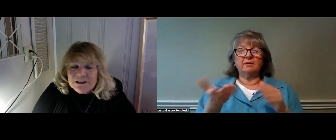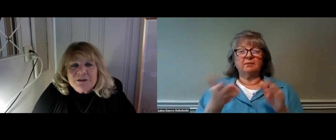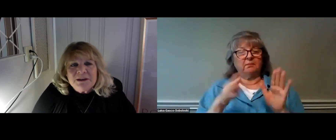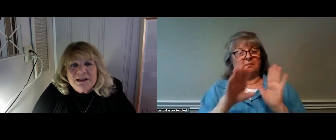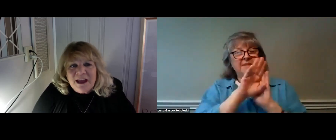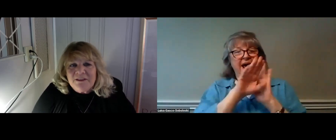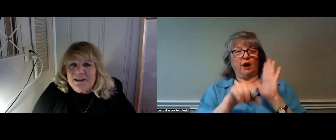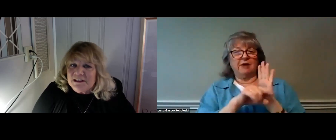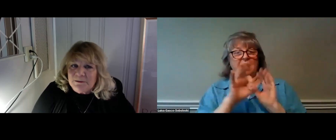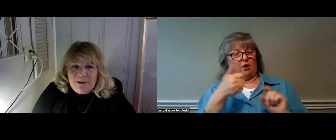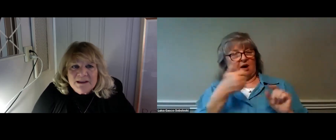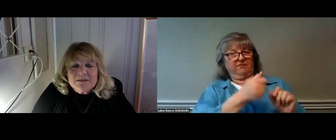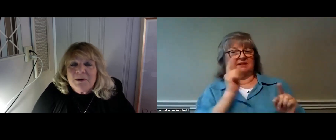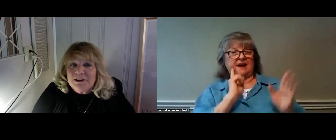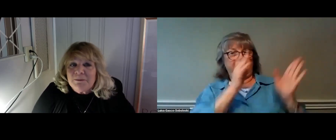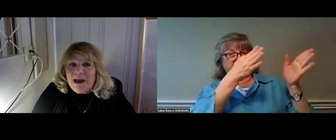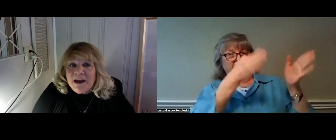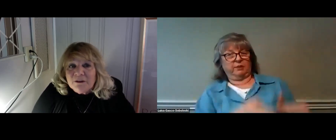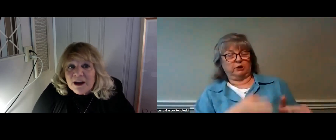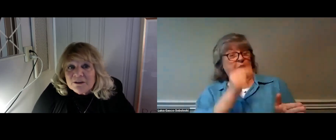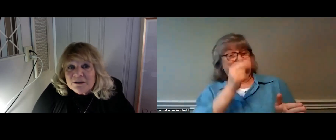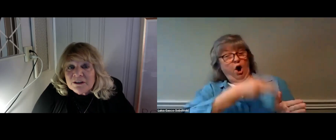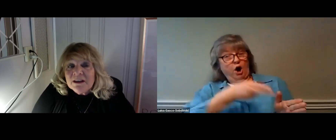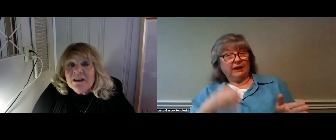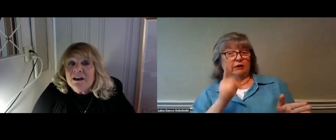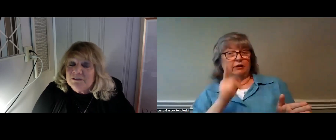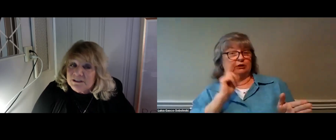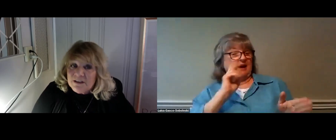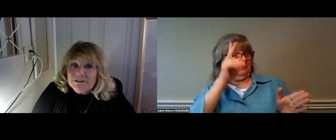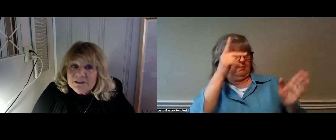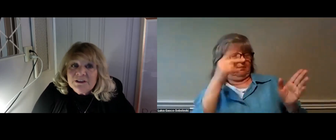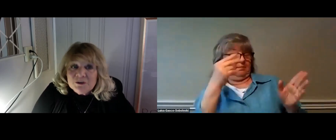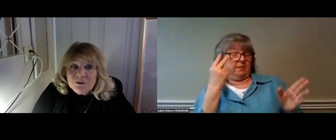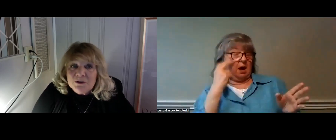you again, that it depends upon the background of the deaf individual who's